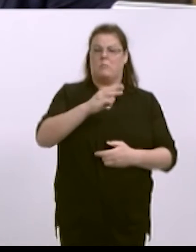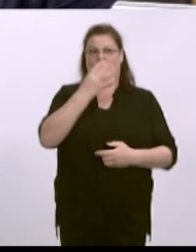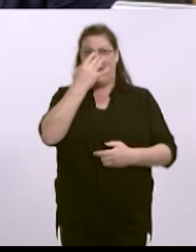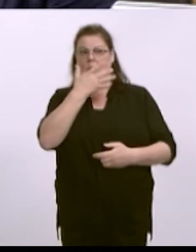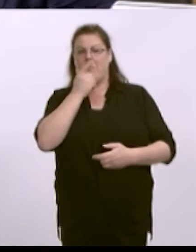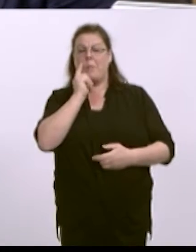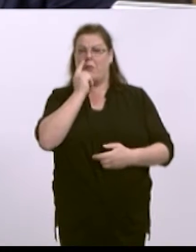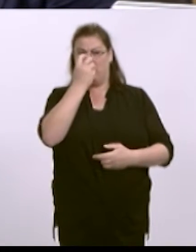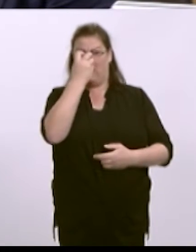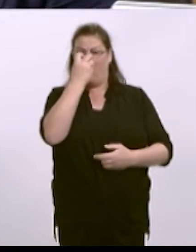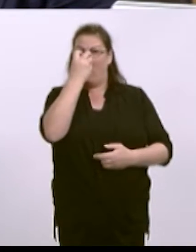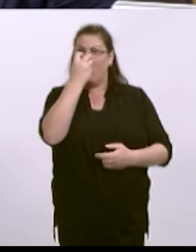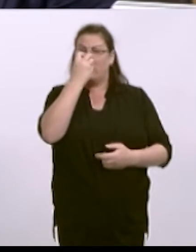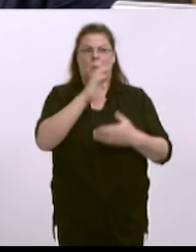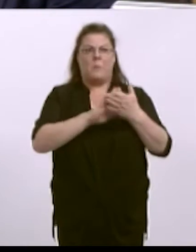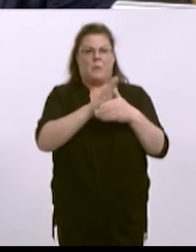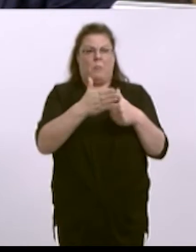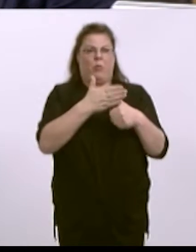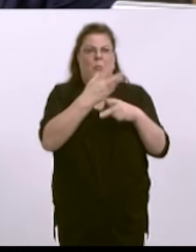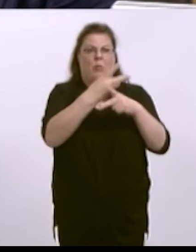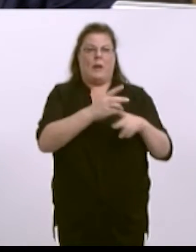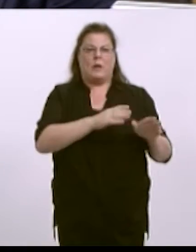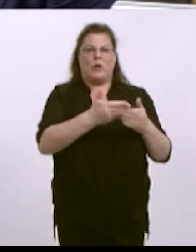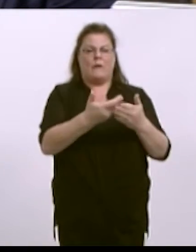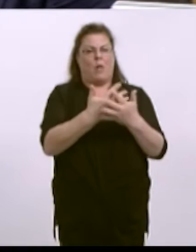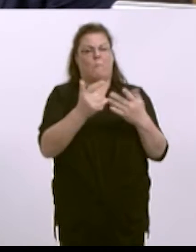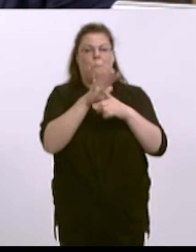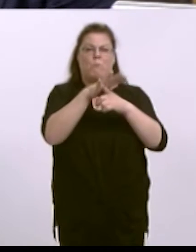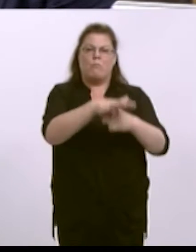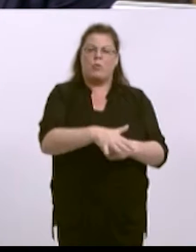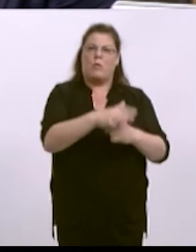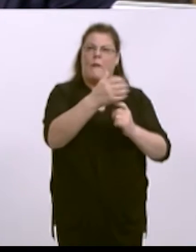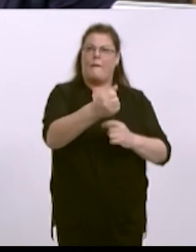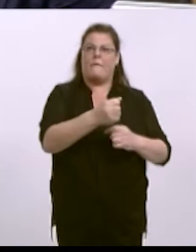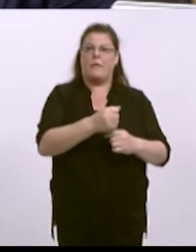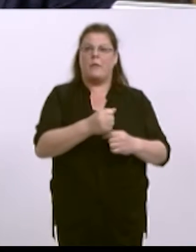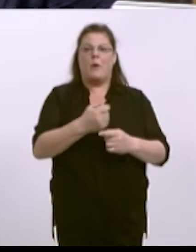increased pressures on primary care services in Wales. As those of us who signed the urgent